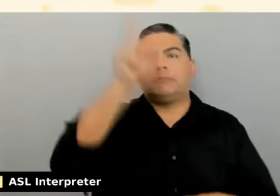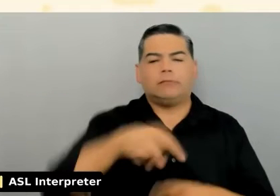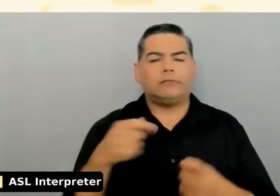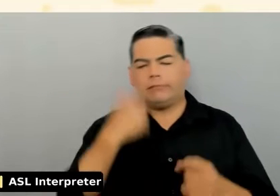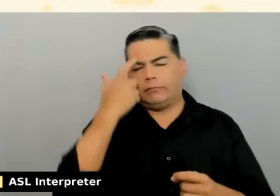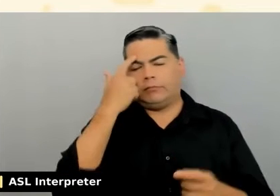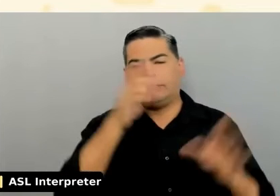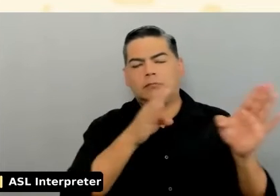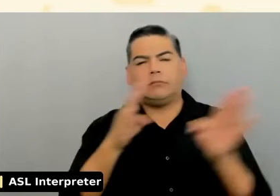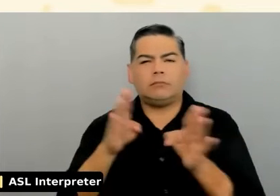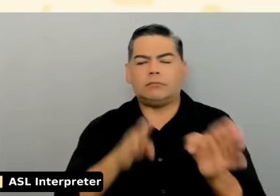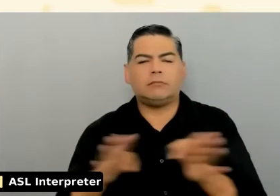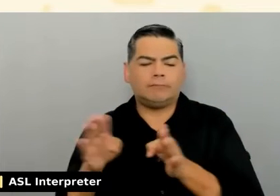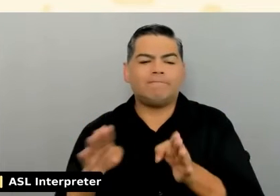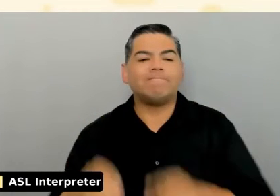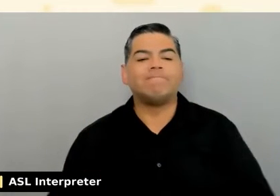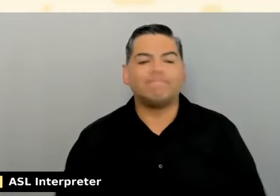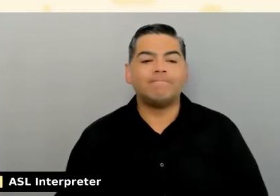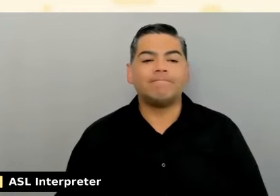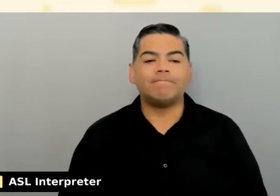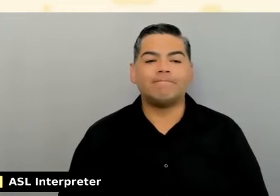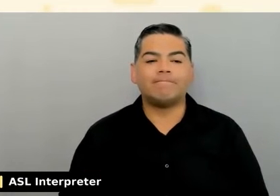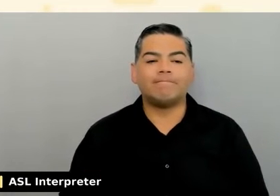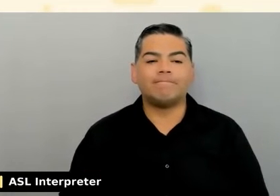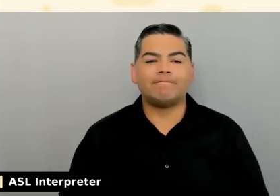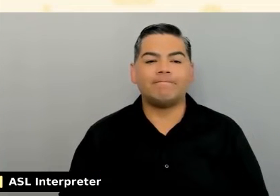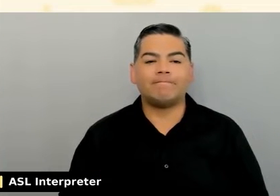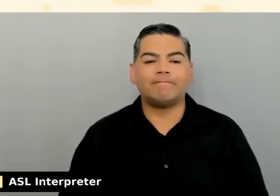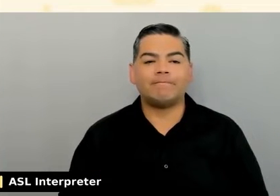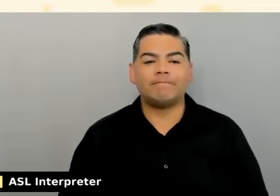So technically the code order is correct,